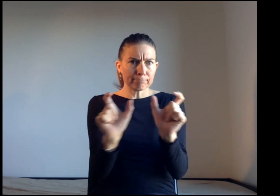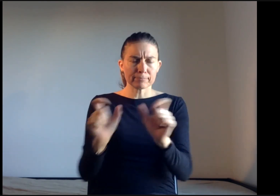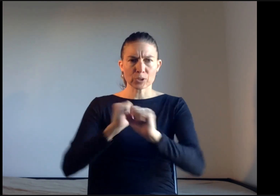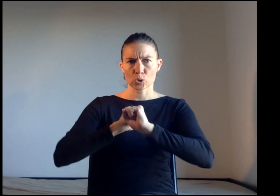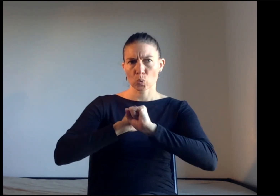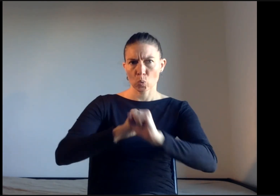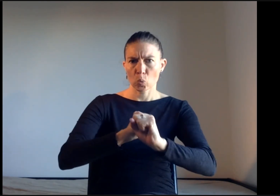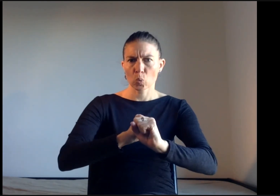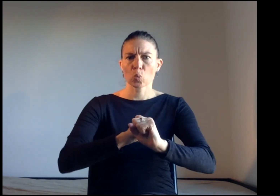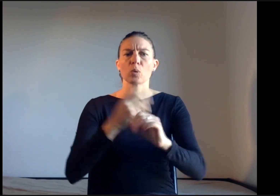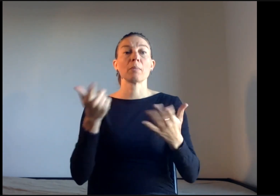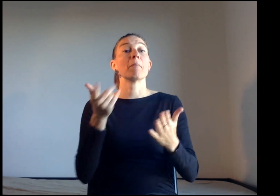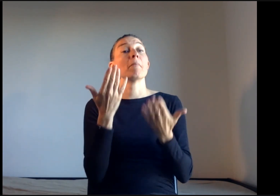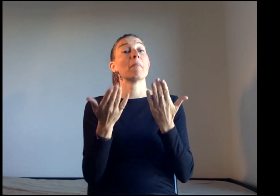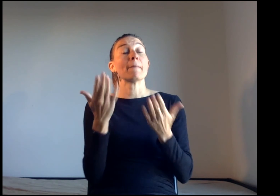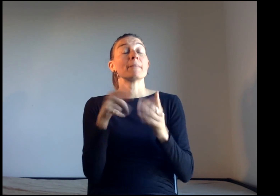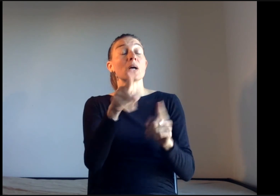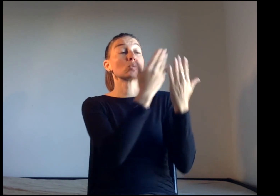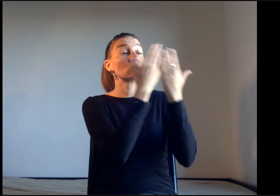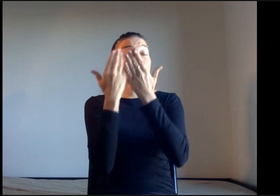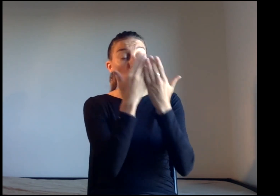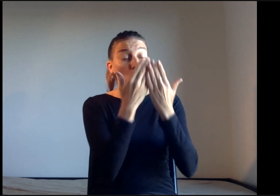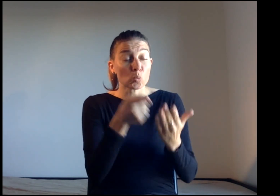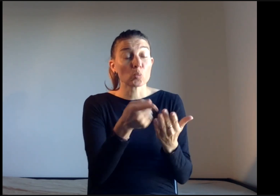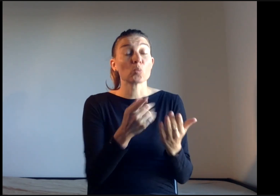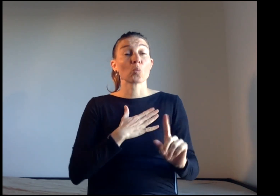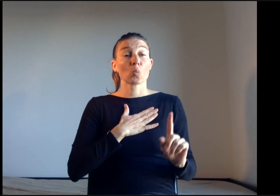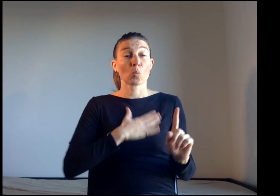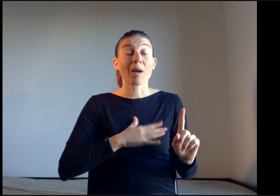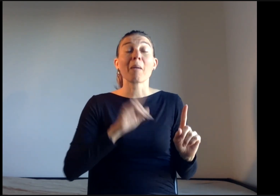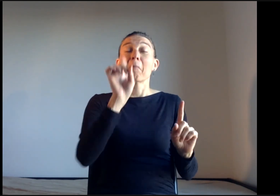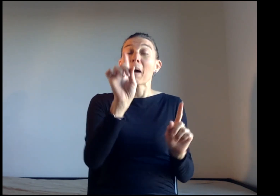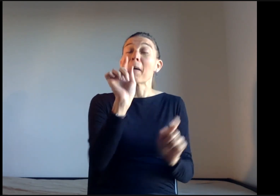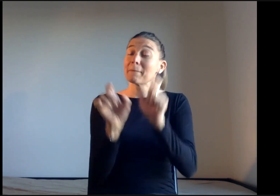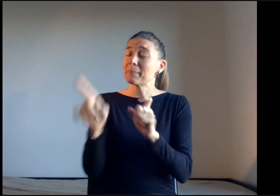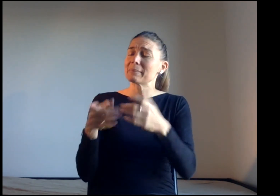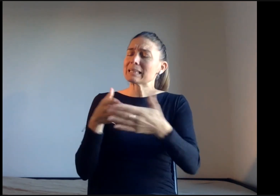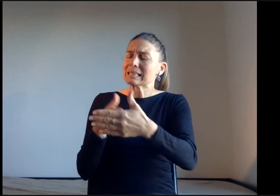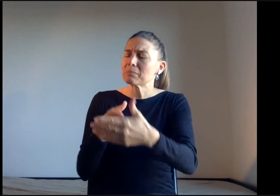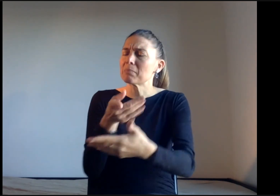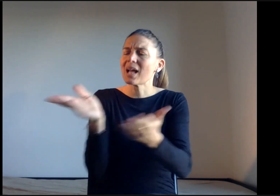pupils with different disabilities? How can they attend schools?